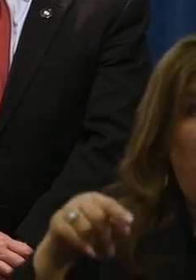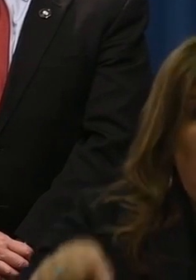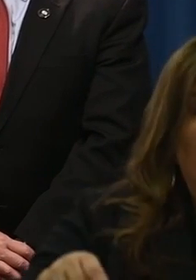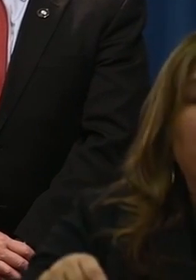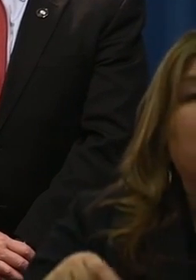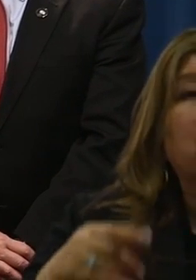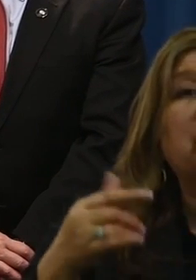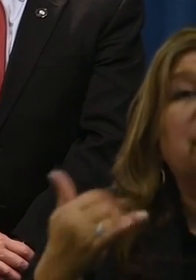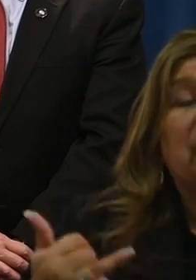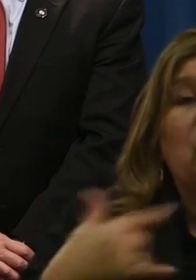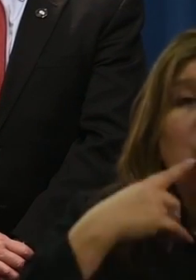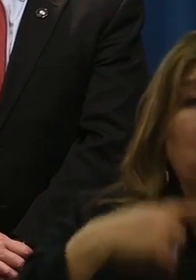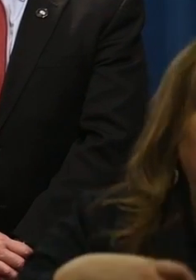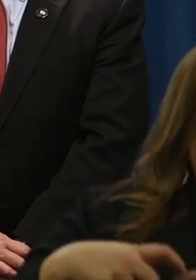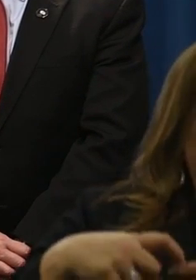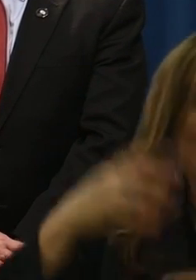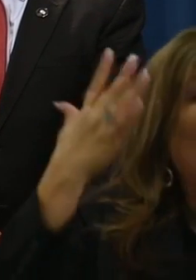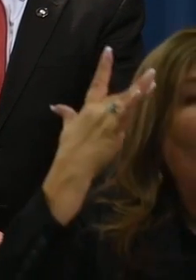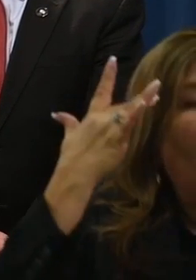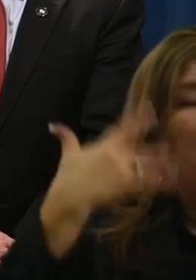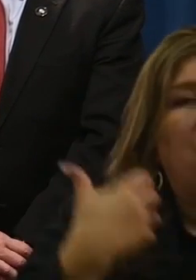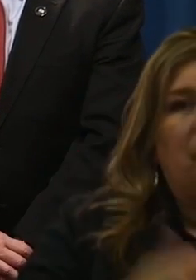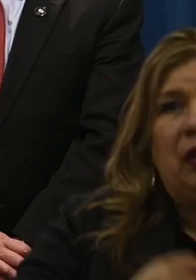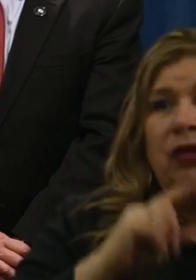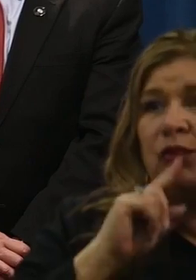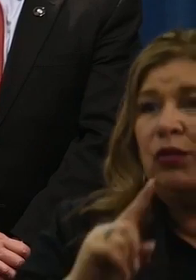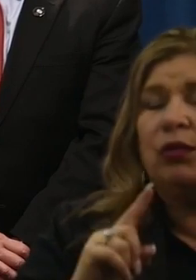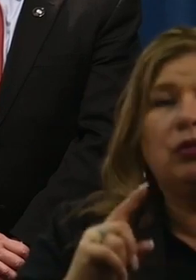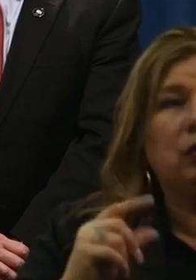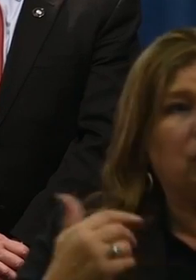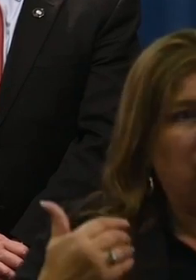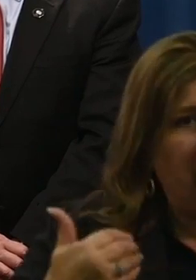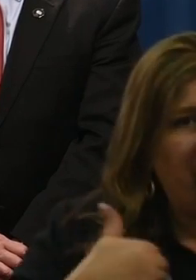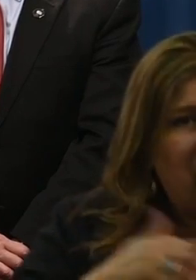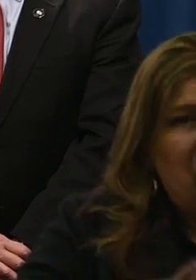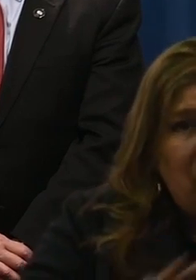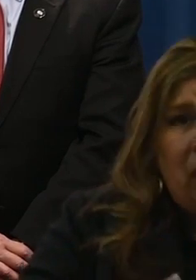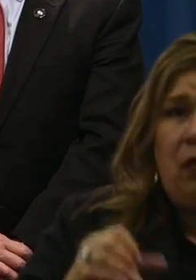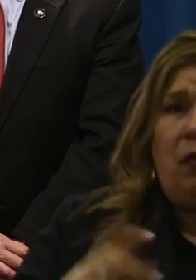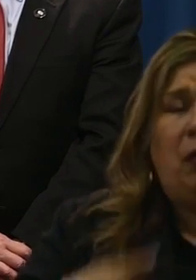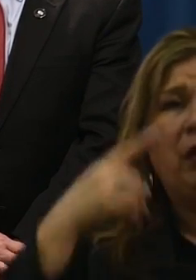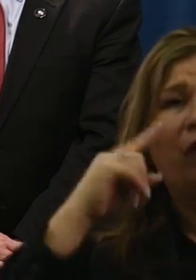being delayed to provide ample opportunity for CDC partnership